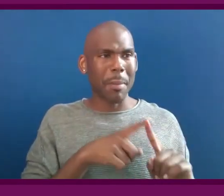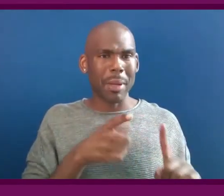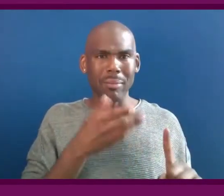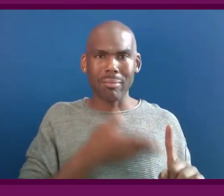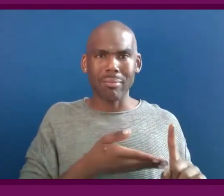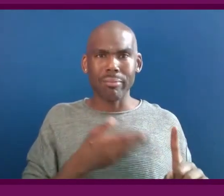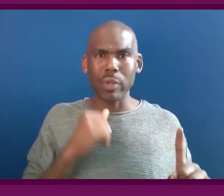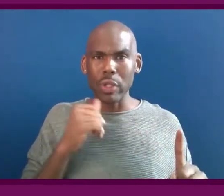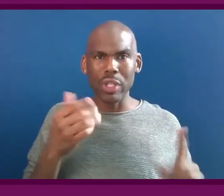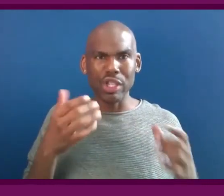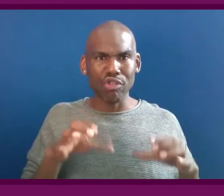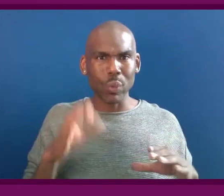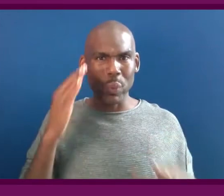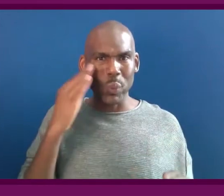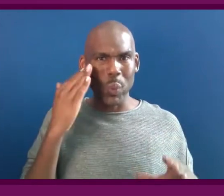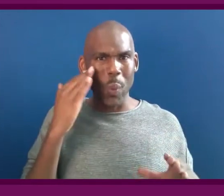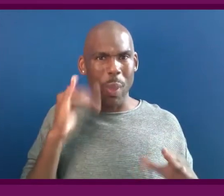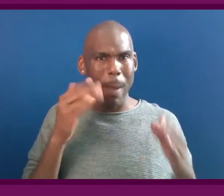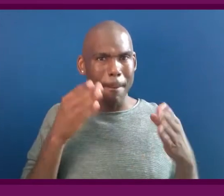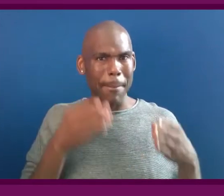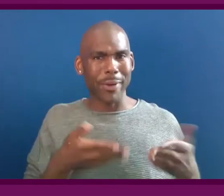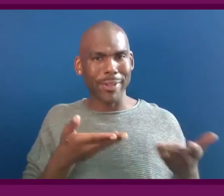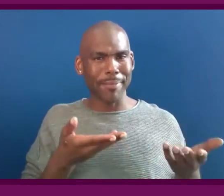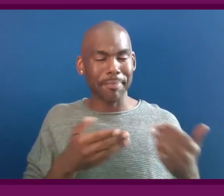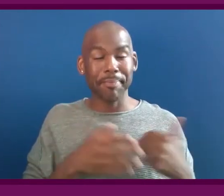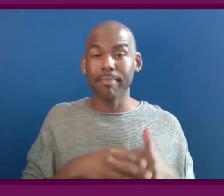gotten the chance to know them. Ashley Inkumsah: Absolutely.